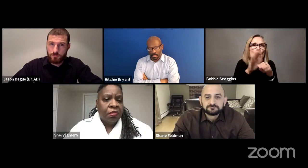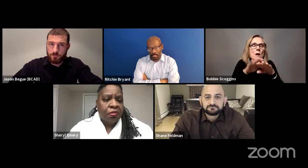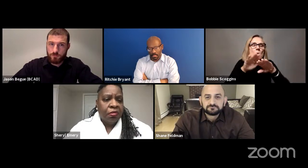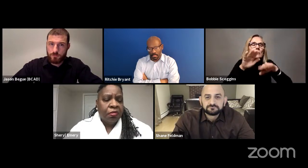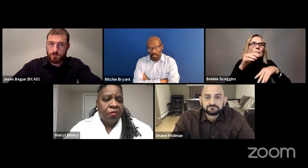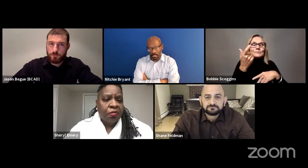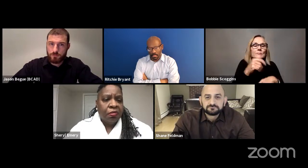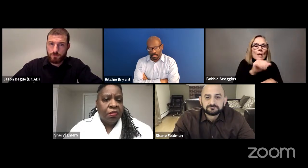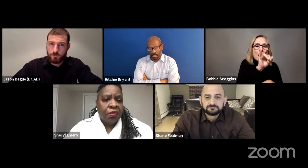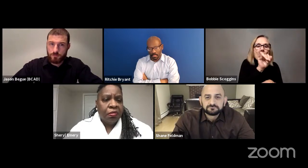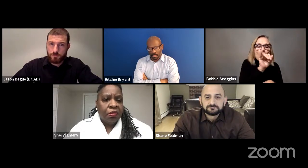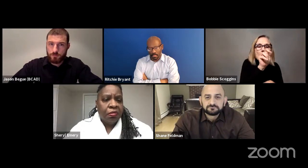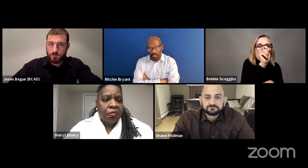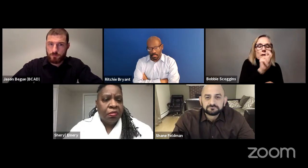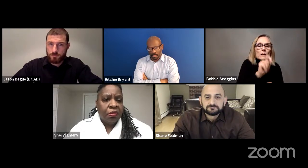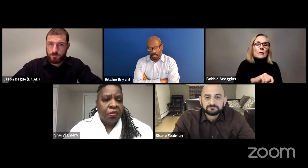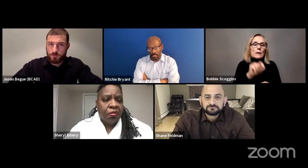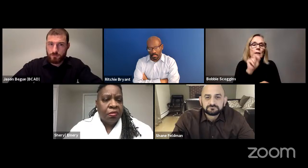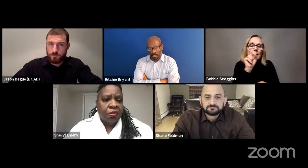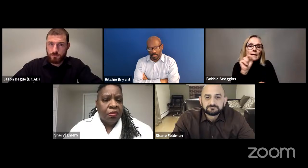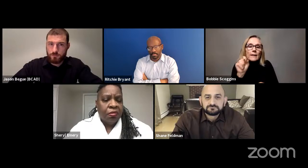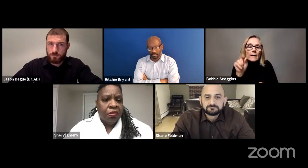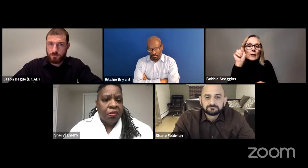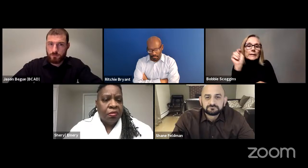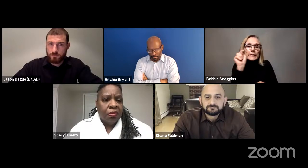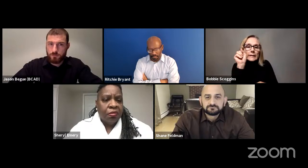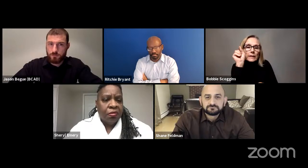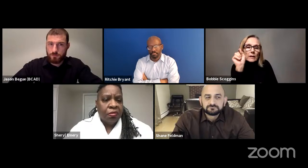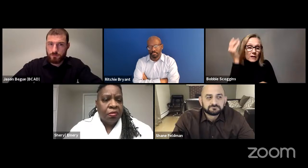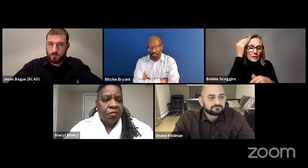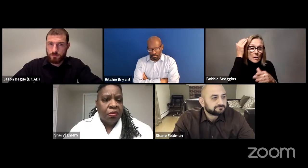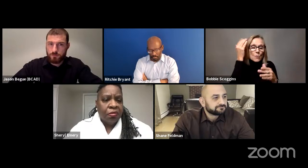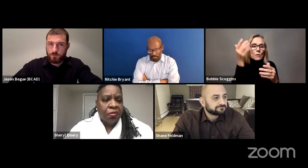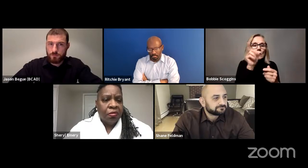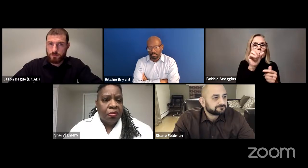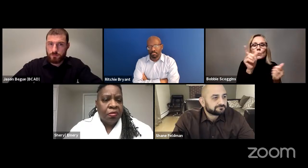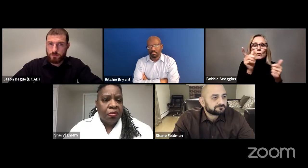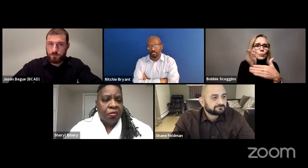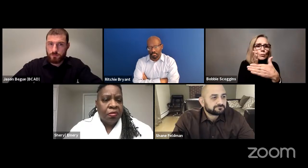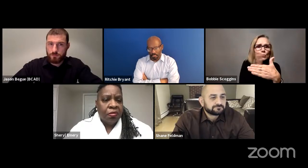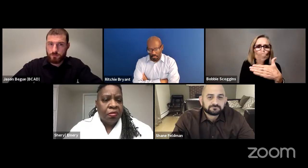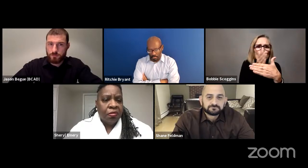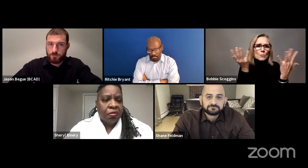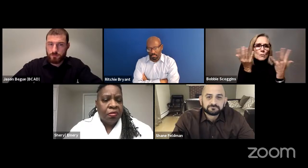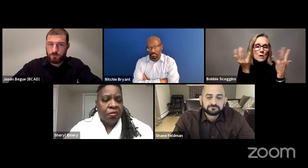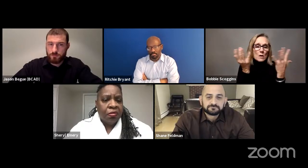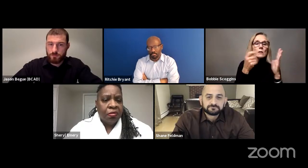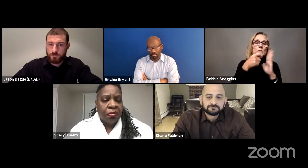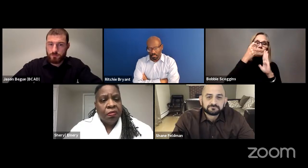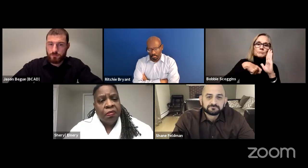that you need to delve a little bit deeper on. Make sure your i's are dotted, your t's